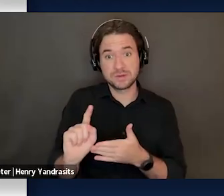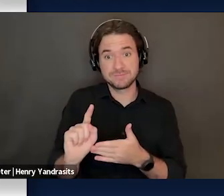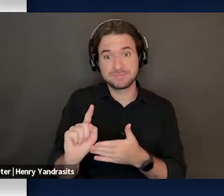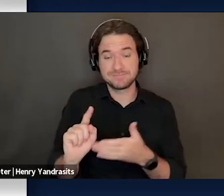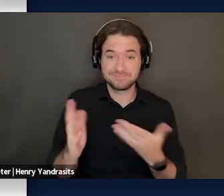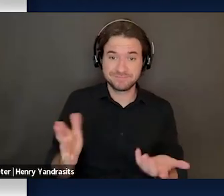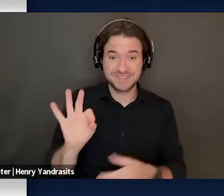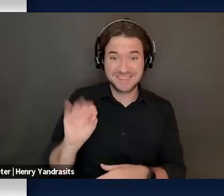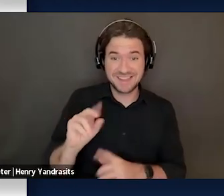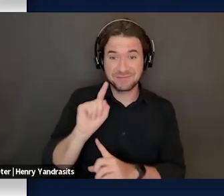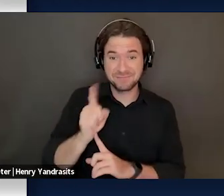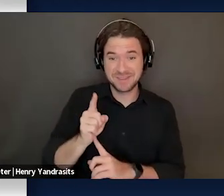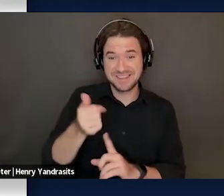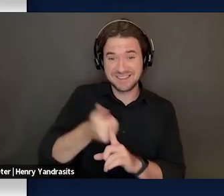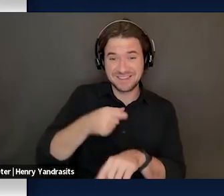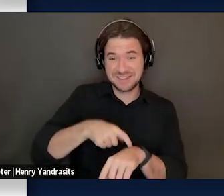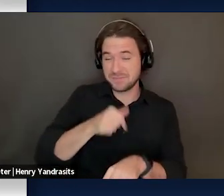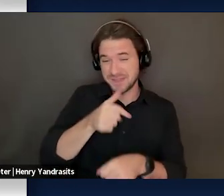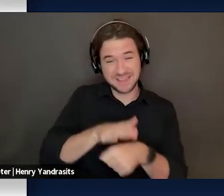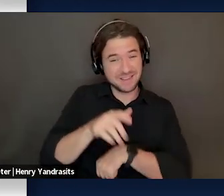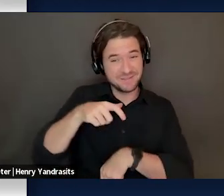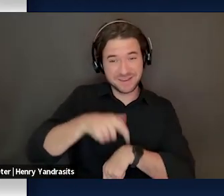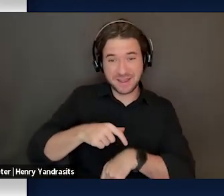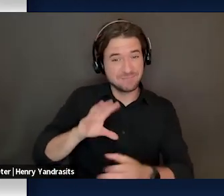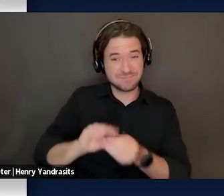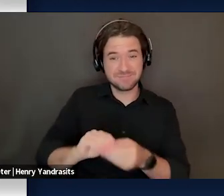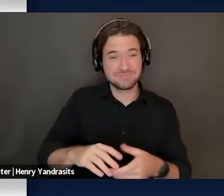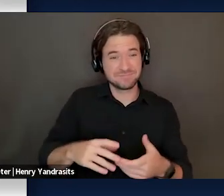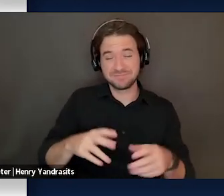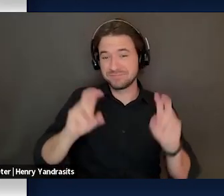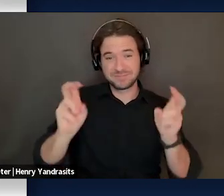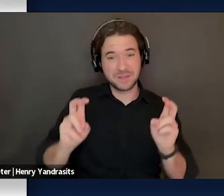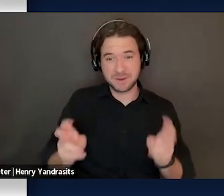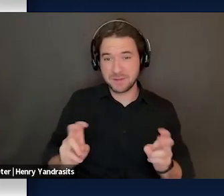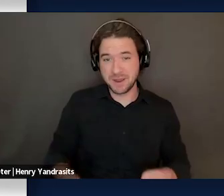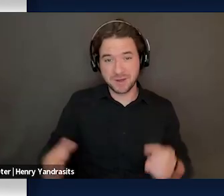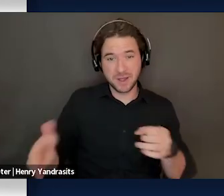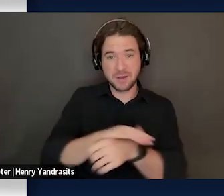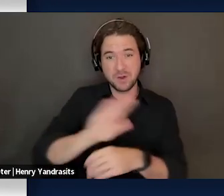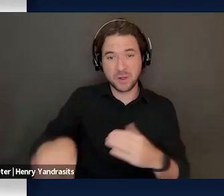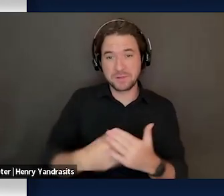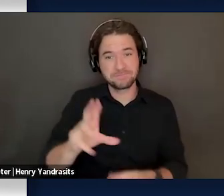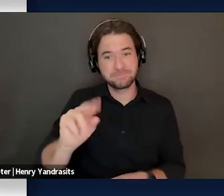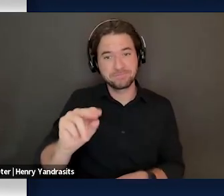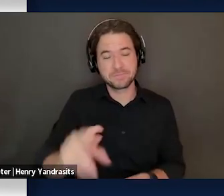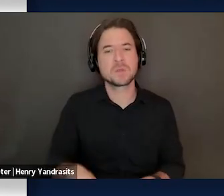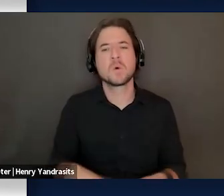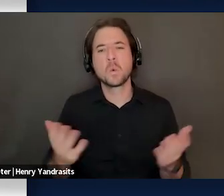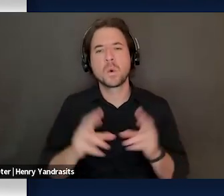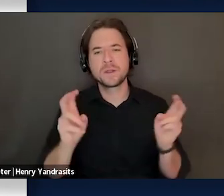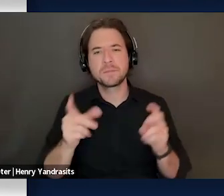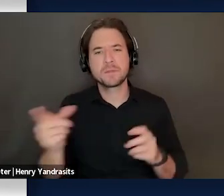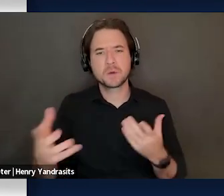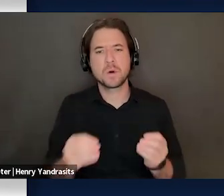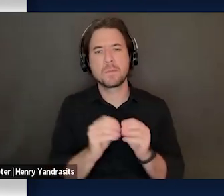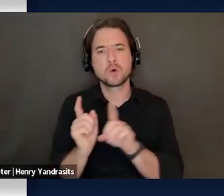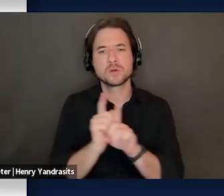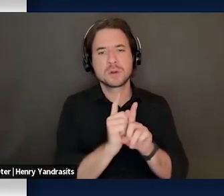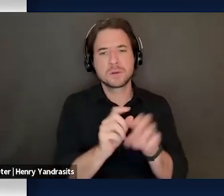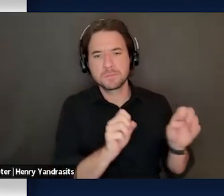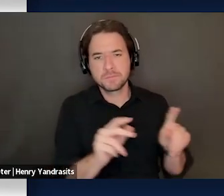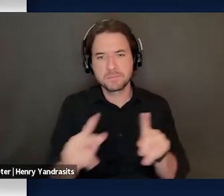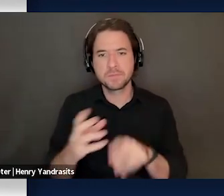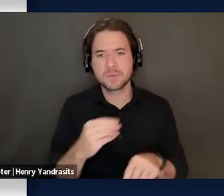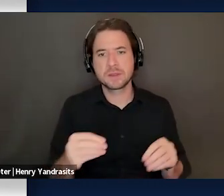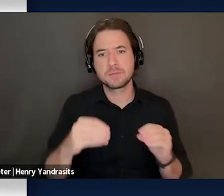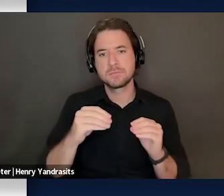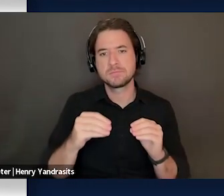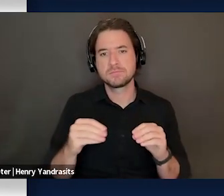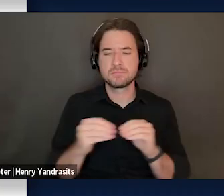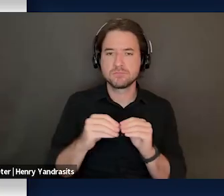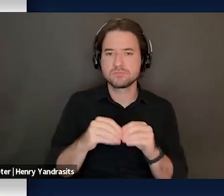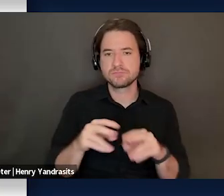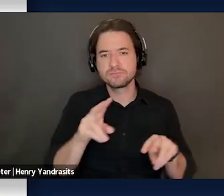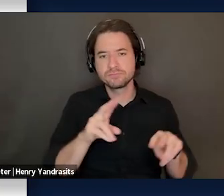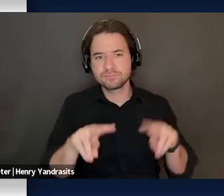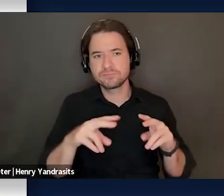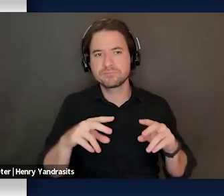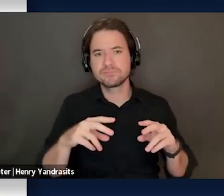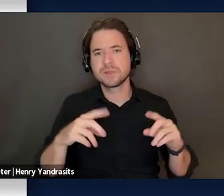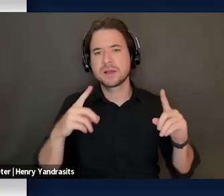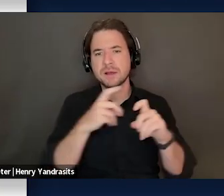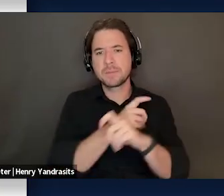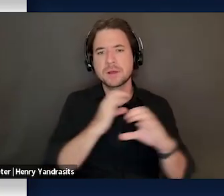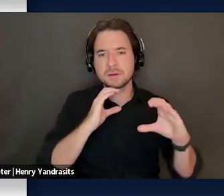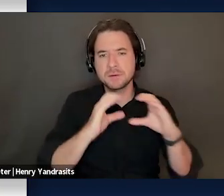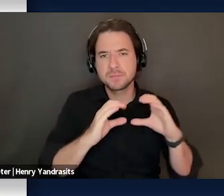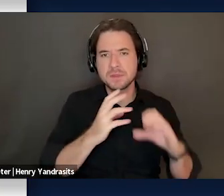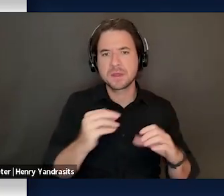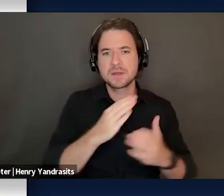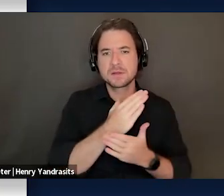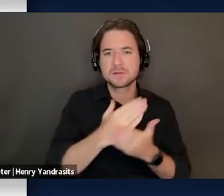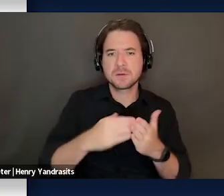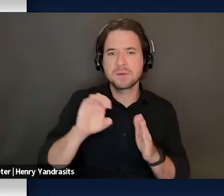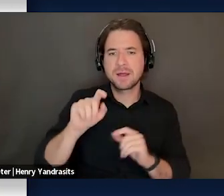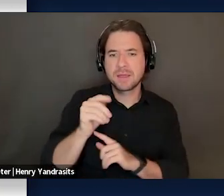with 90 minutes at a time, there's just not enough time to cover all topics. So the, uh, the topics that they wanted was more shadowing opportunities and further overview on complex communication and some of the ethical issues, like.